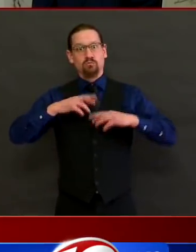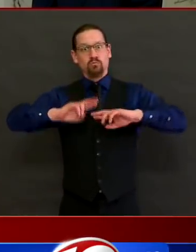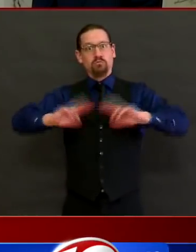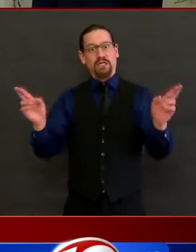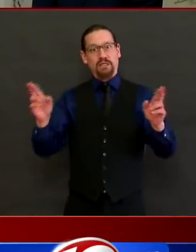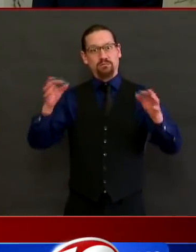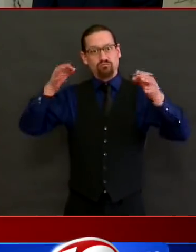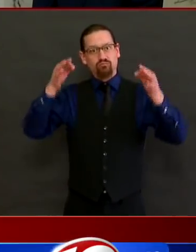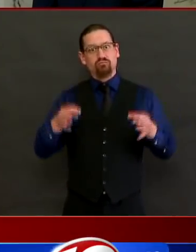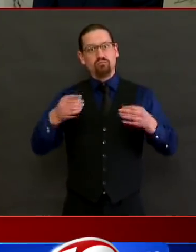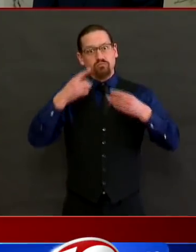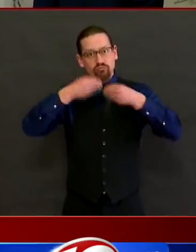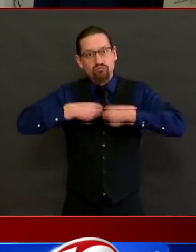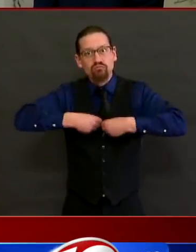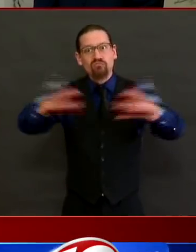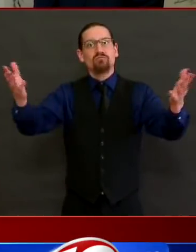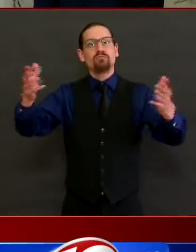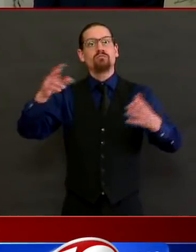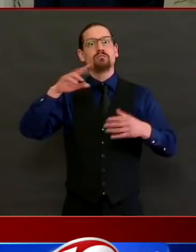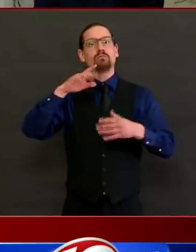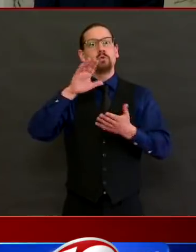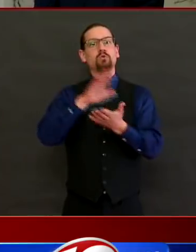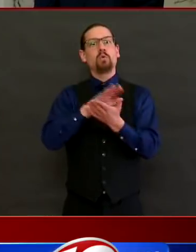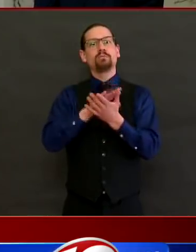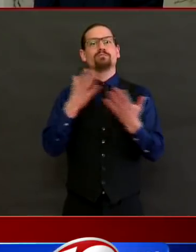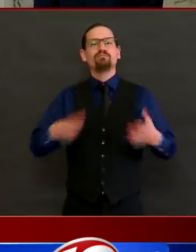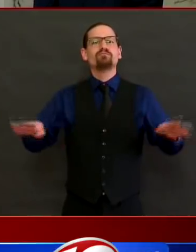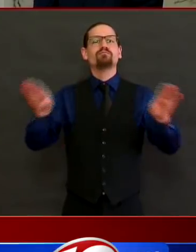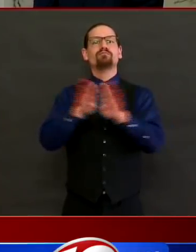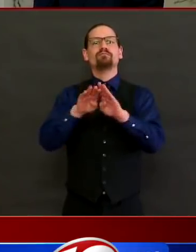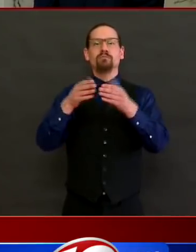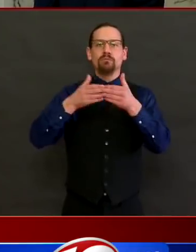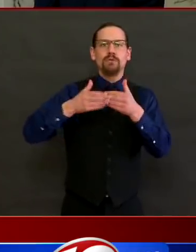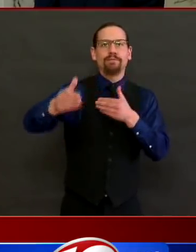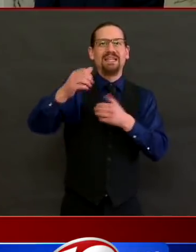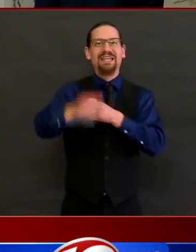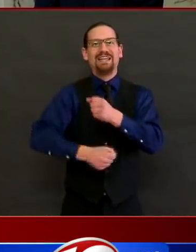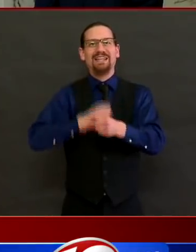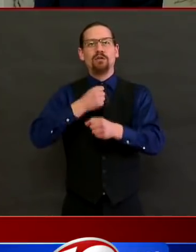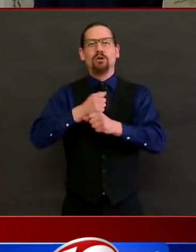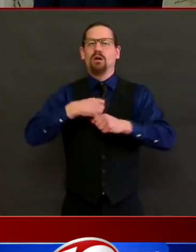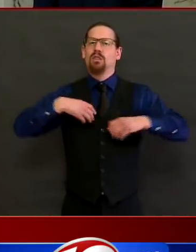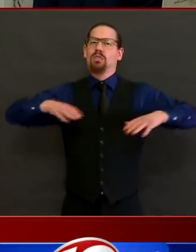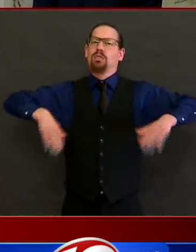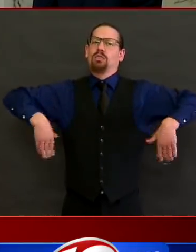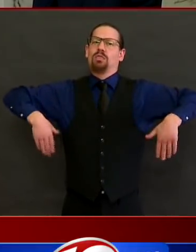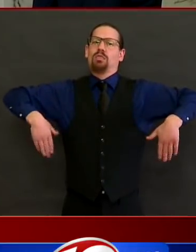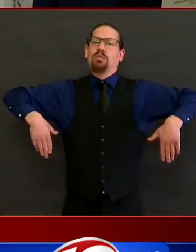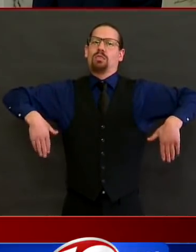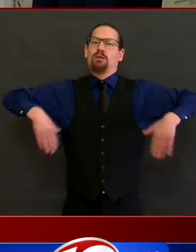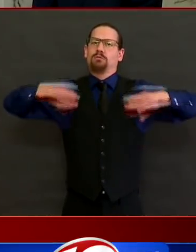TOWEL AND SAY SCHOOL IS OUT FOR THE REST OF THE YEAR. I AM JUST NOT THERE YET. I DON'T KNOW THAT THAT WILL BE NECESSARY.